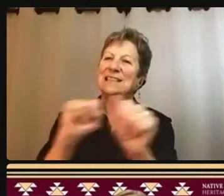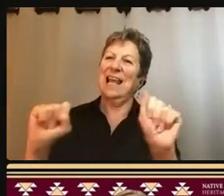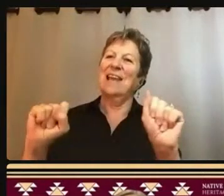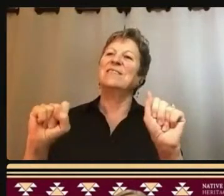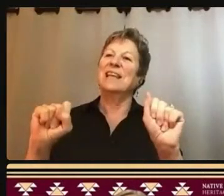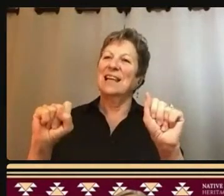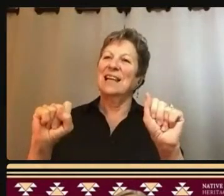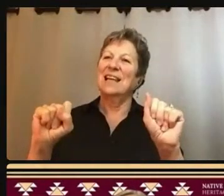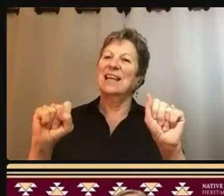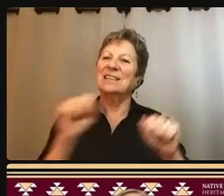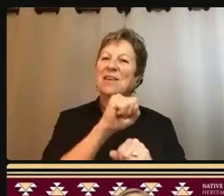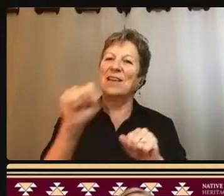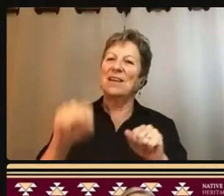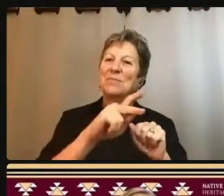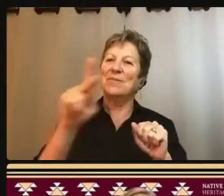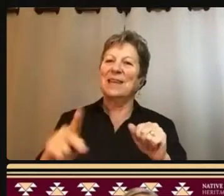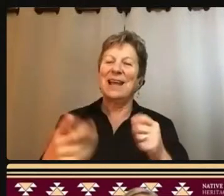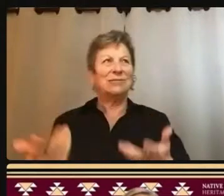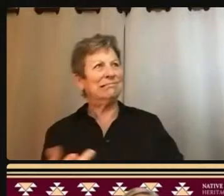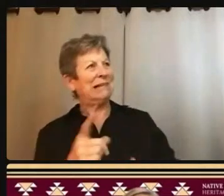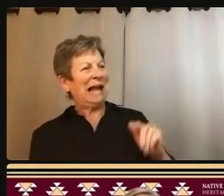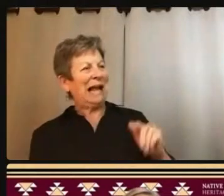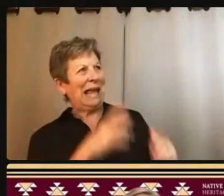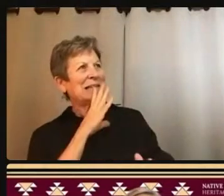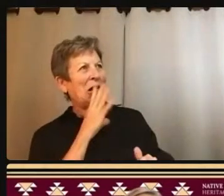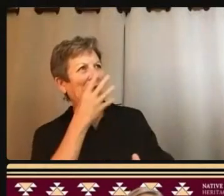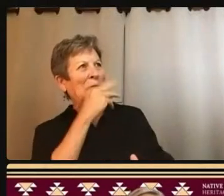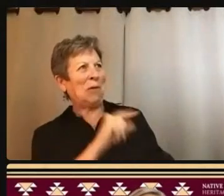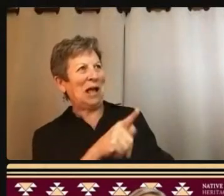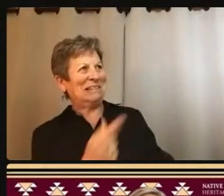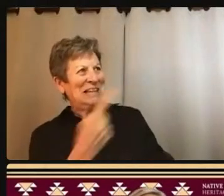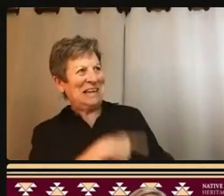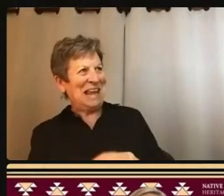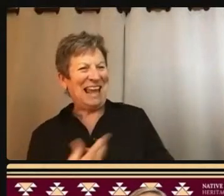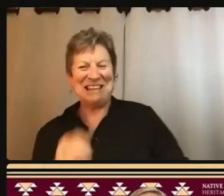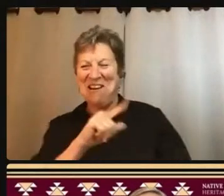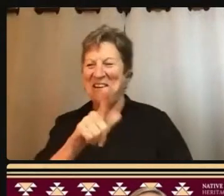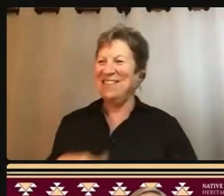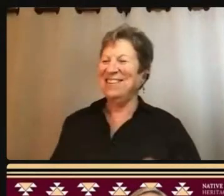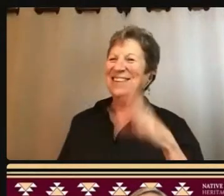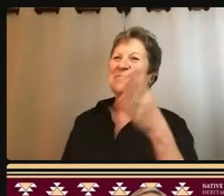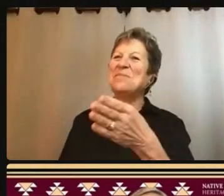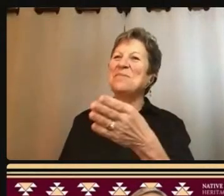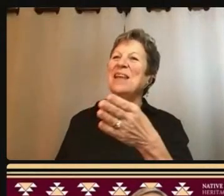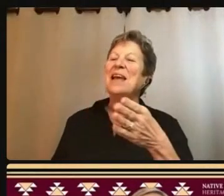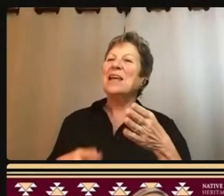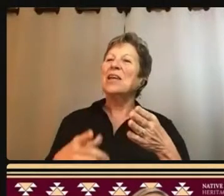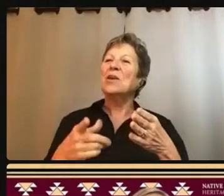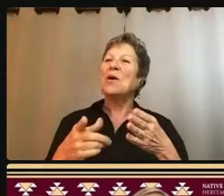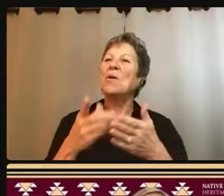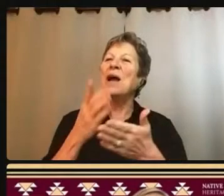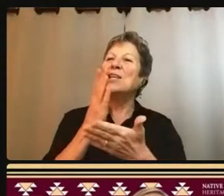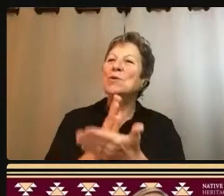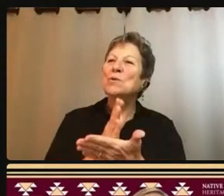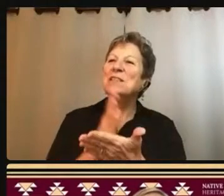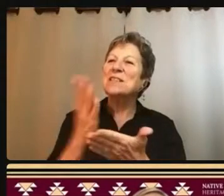AND PROMOTES REAL SAFETY THATS HELPS SALEM KAISER CLOSE THE SCHOOL.